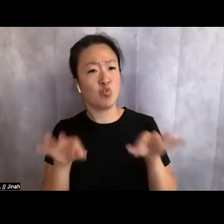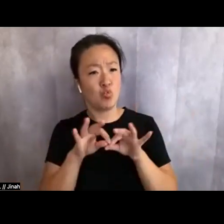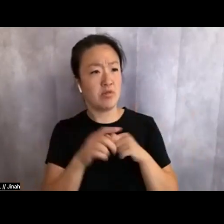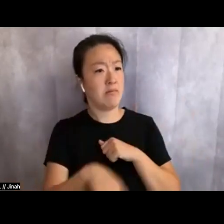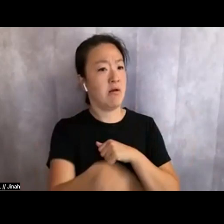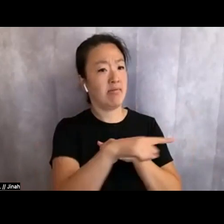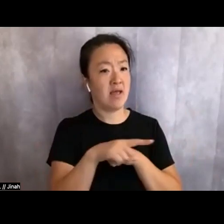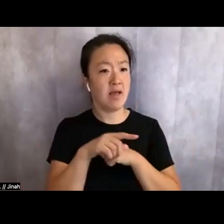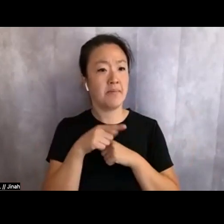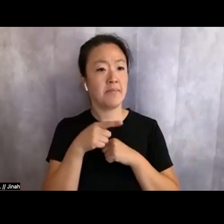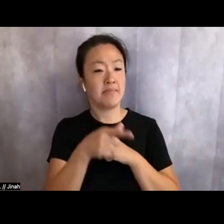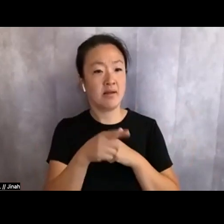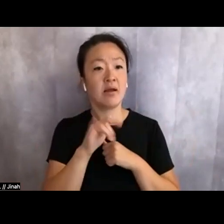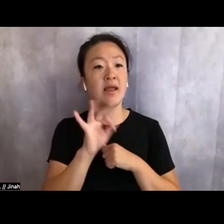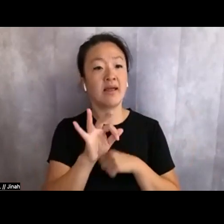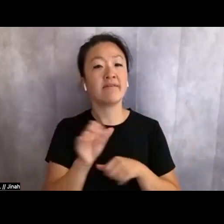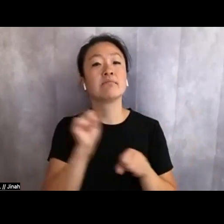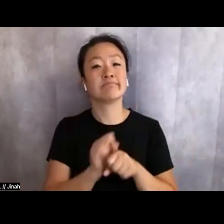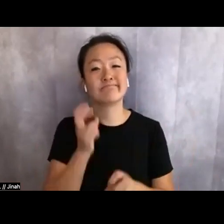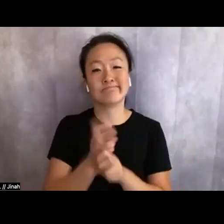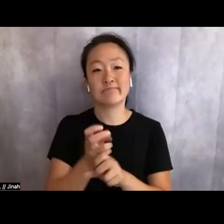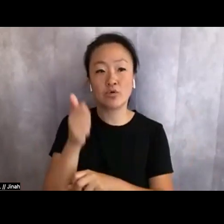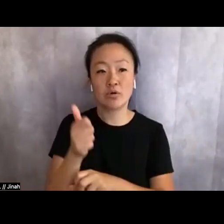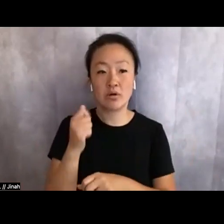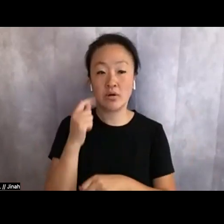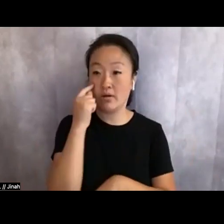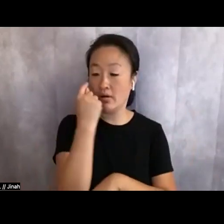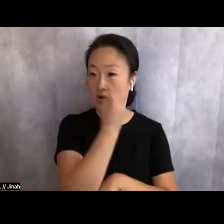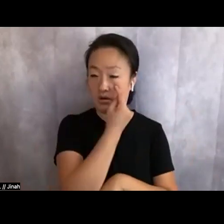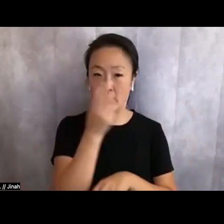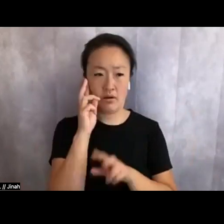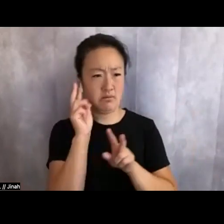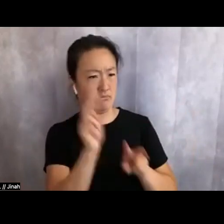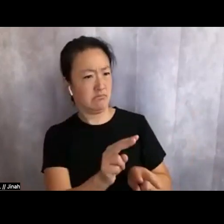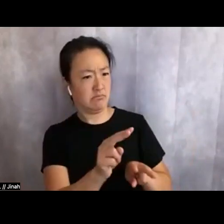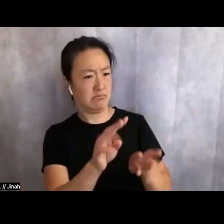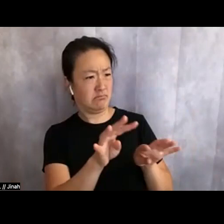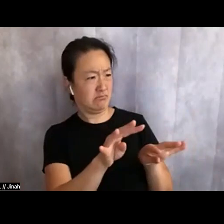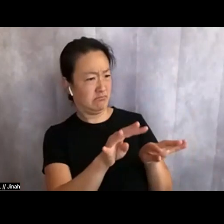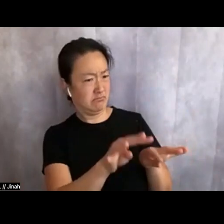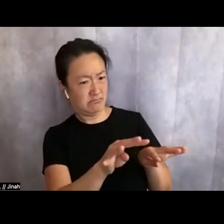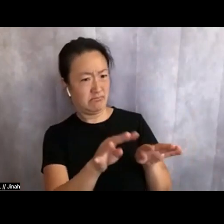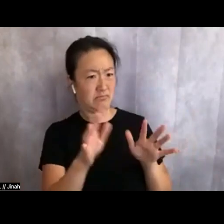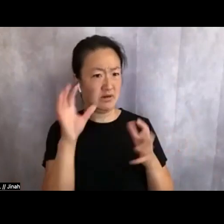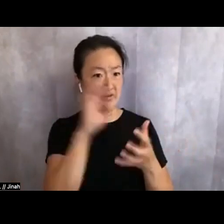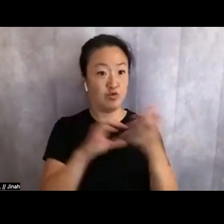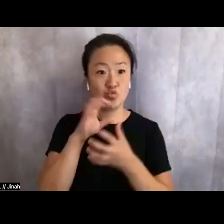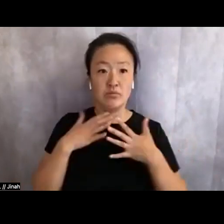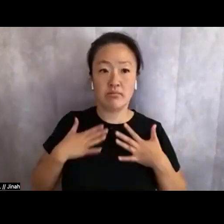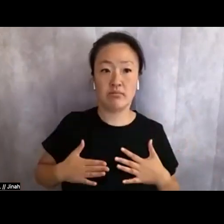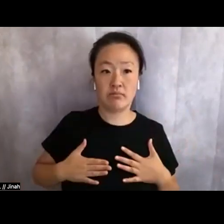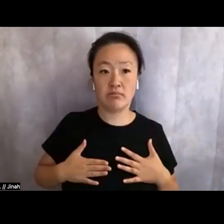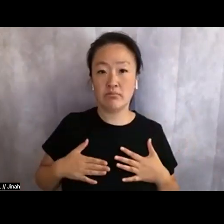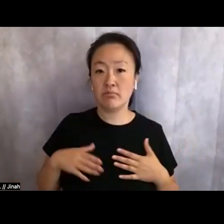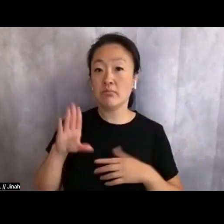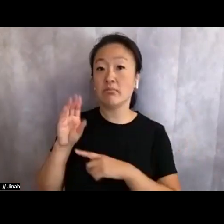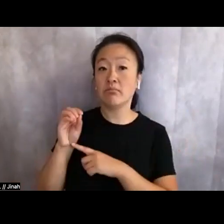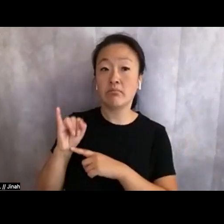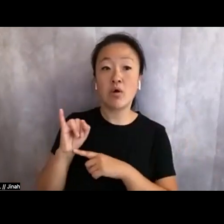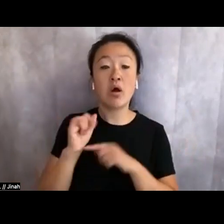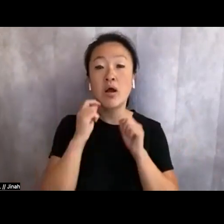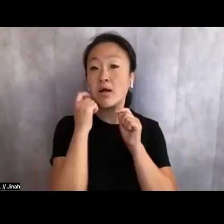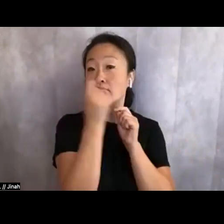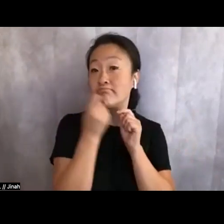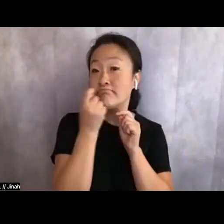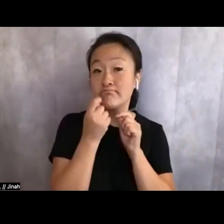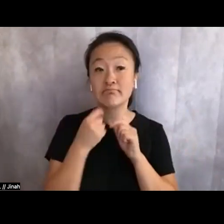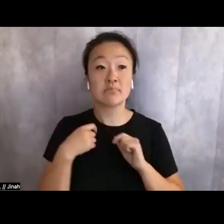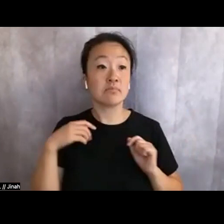He felt their eyes sliver to his confused body, boy vested by lipstick, boy with flowers, boy with